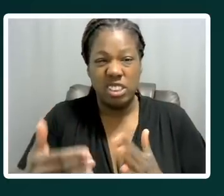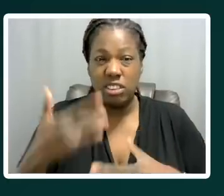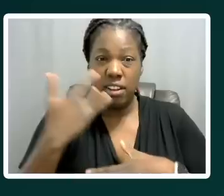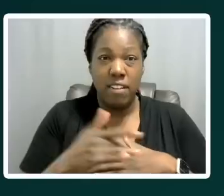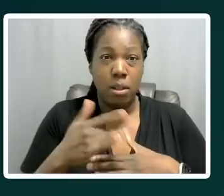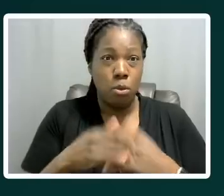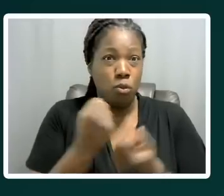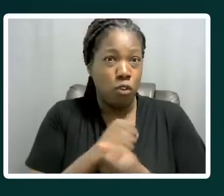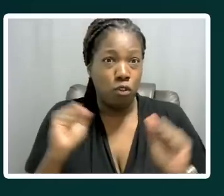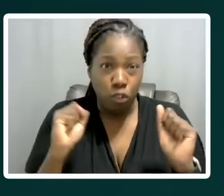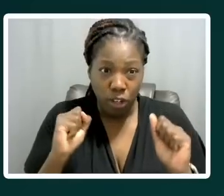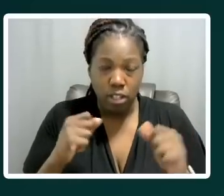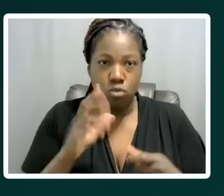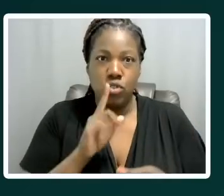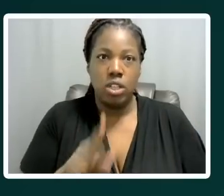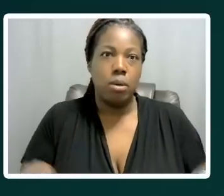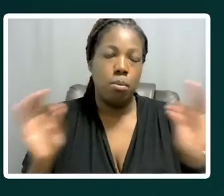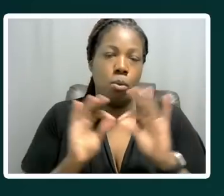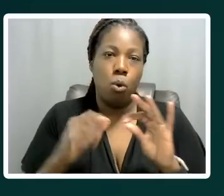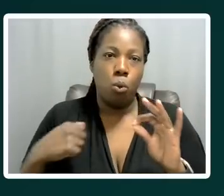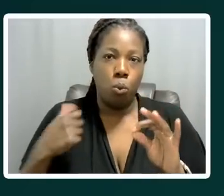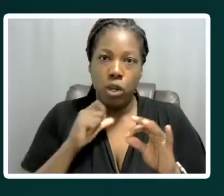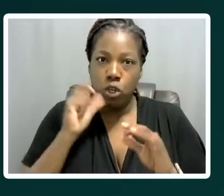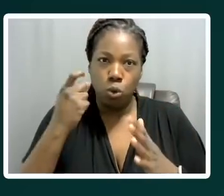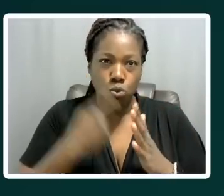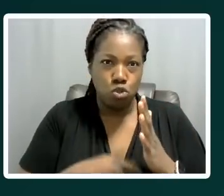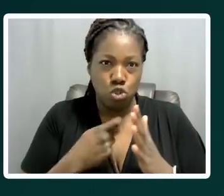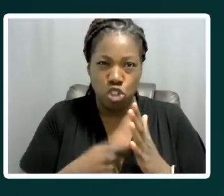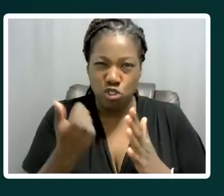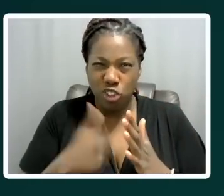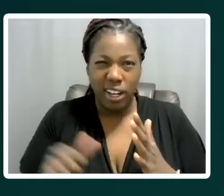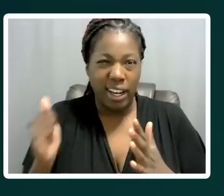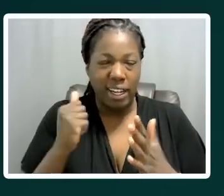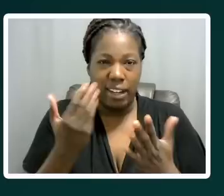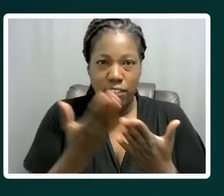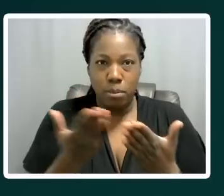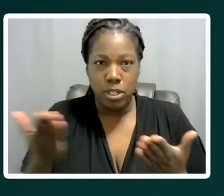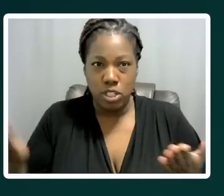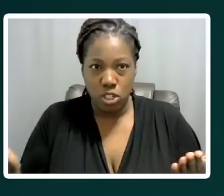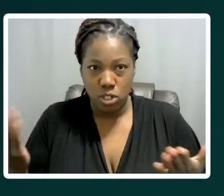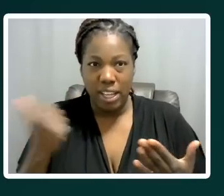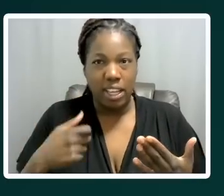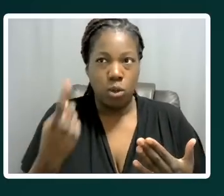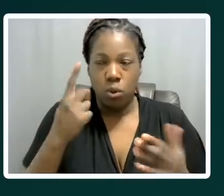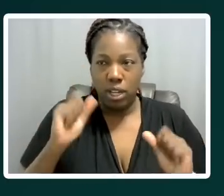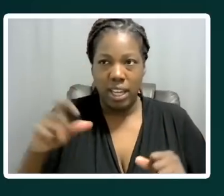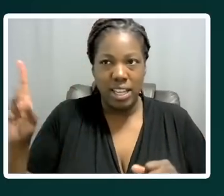to us that we're not charging for any of these. Anyone can download them, anyone can access them.